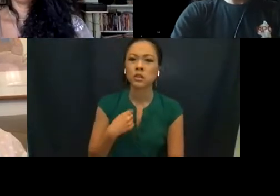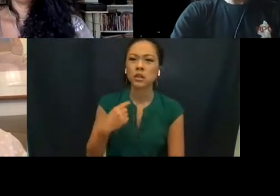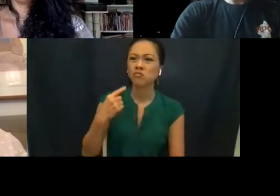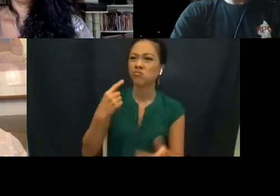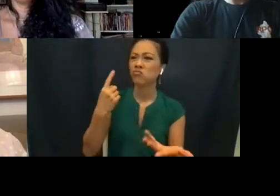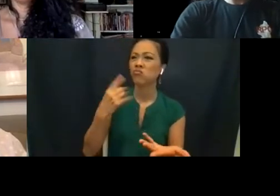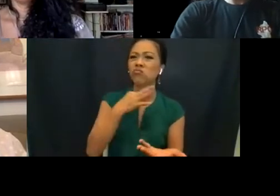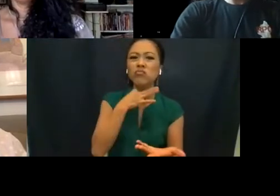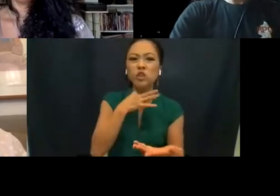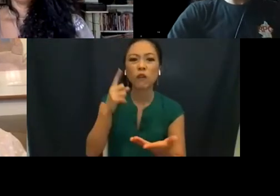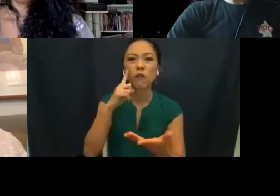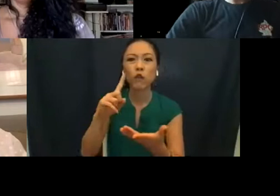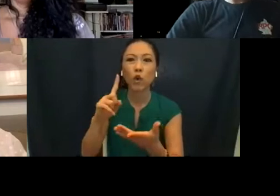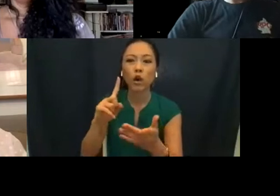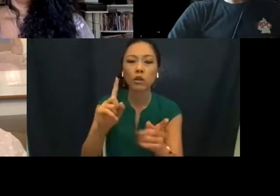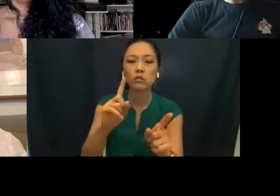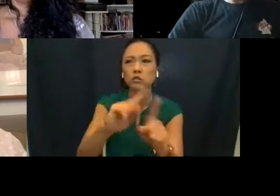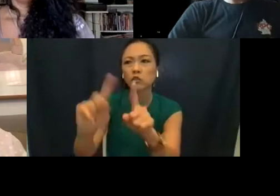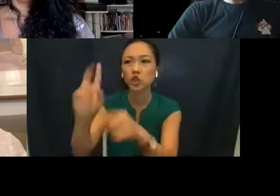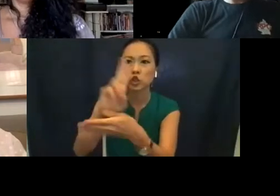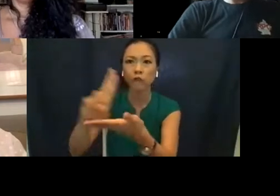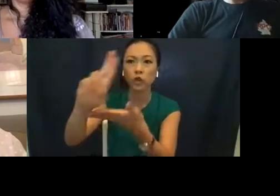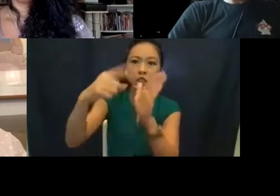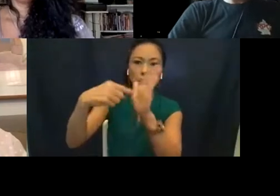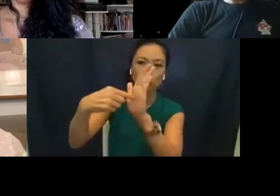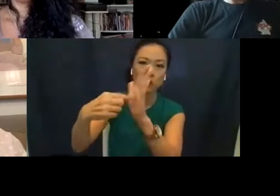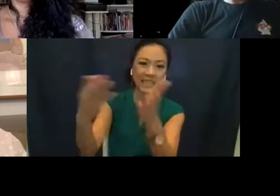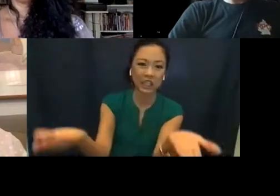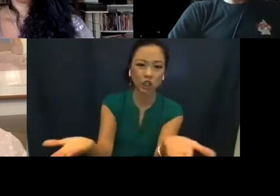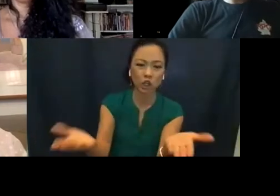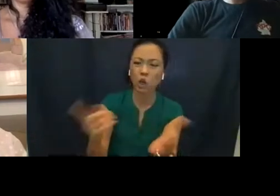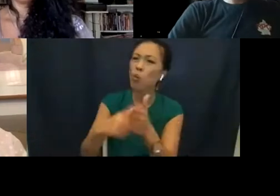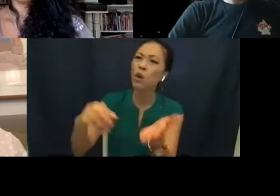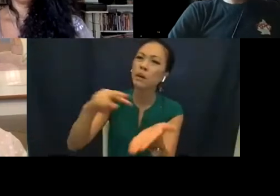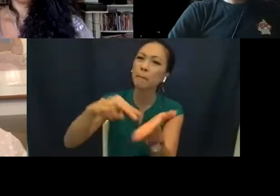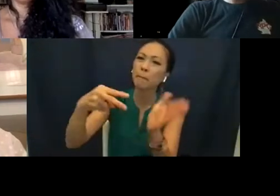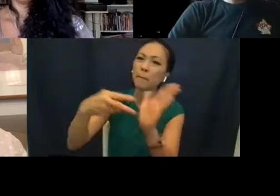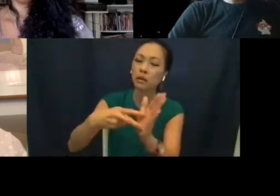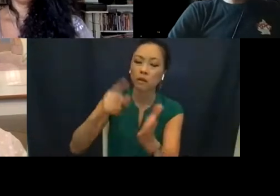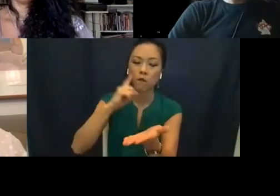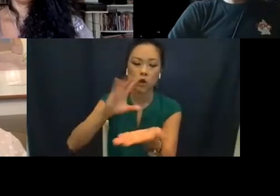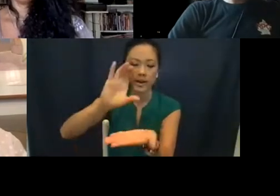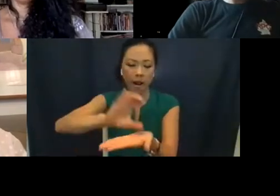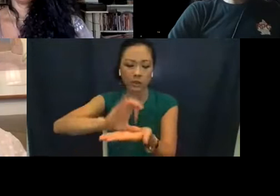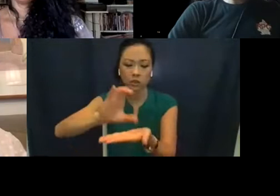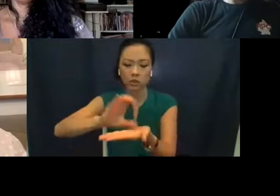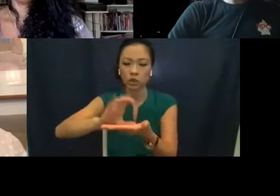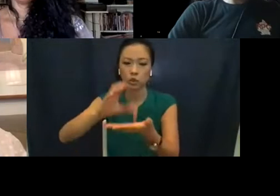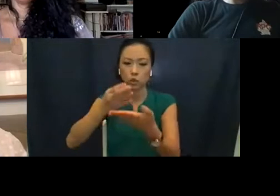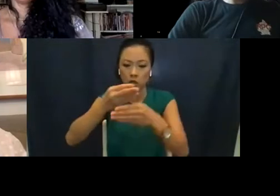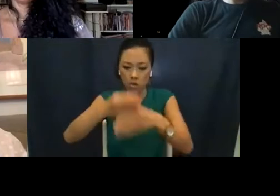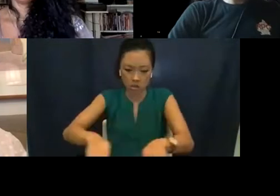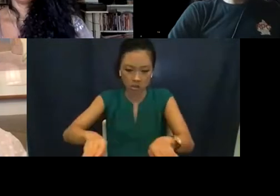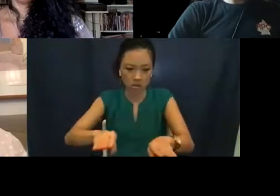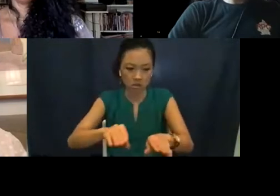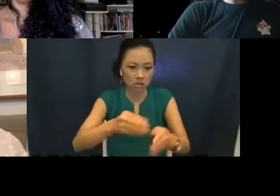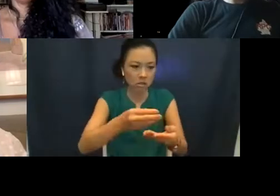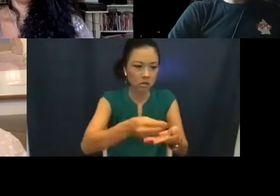about how to distribute opportunities, distribute capital, distribute access to health resources or other forms of compensation or